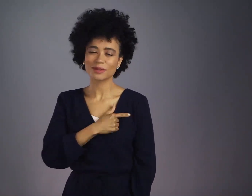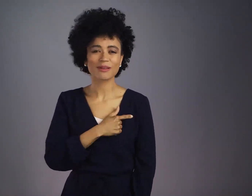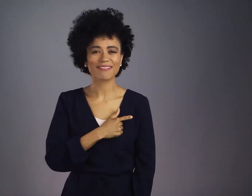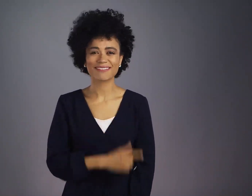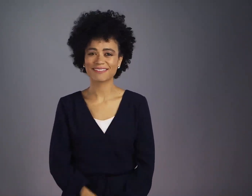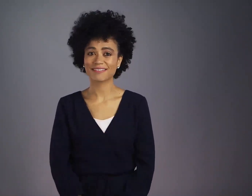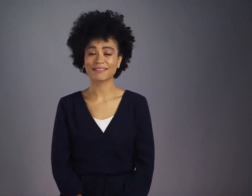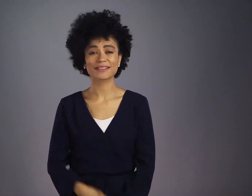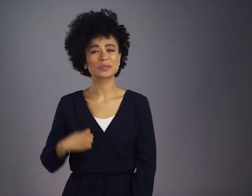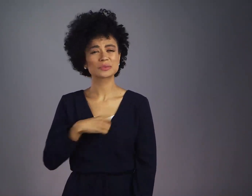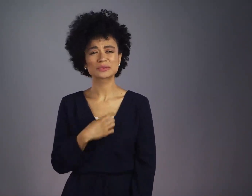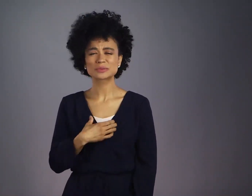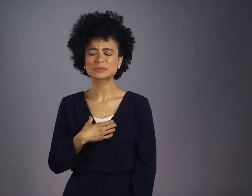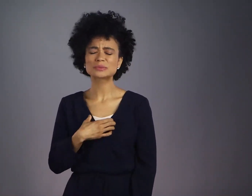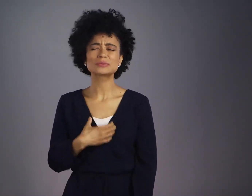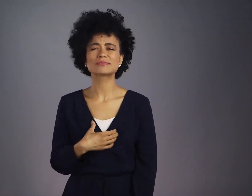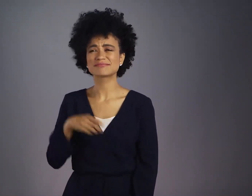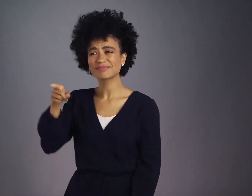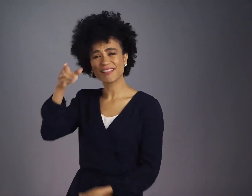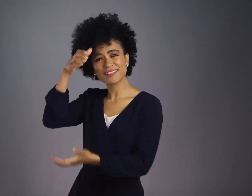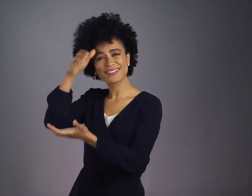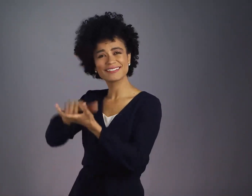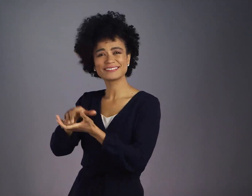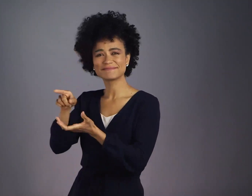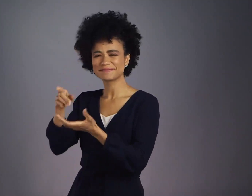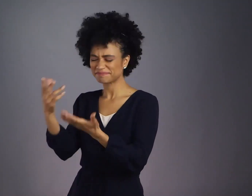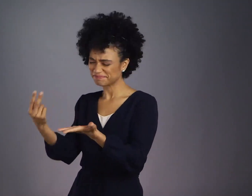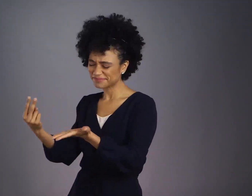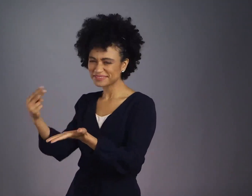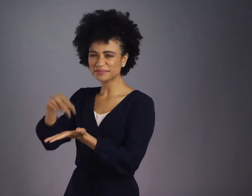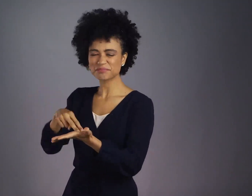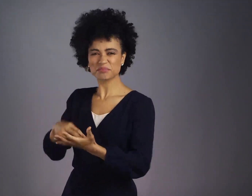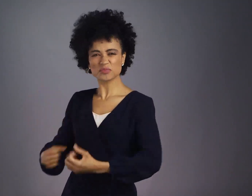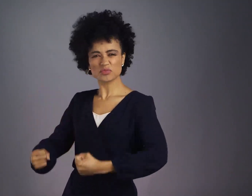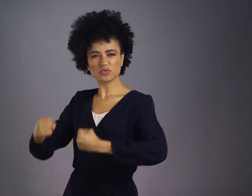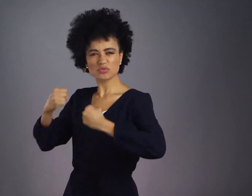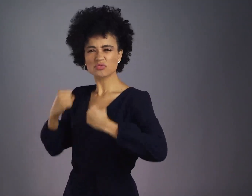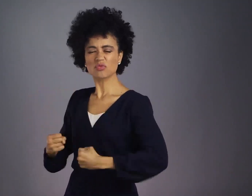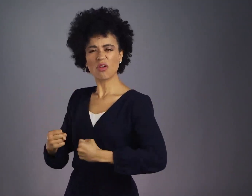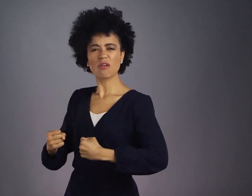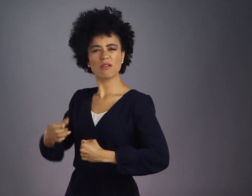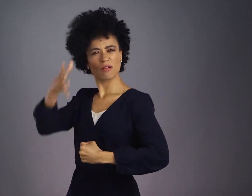Our loyalty and the desire that our husbands hold up their heads and be like other men